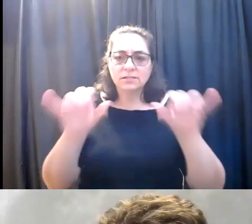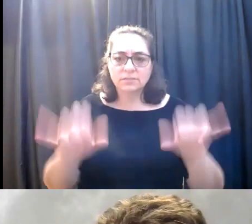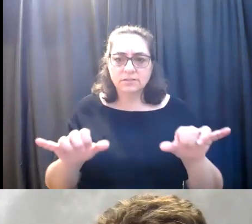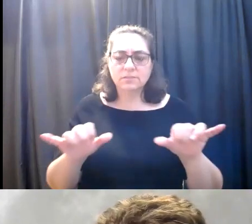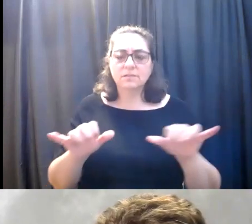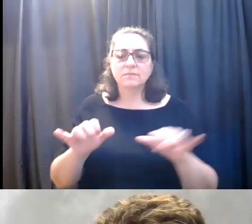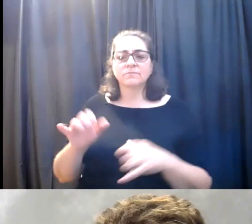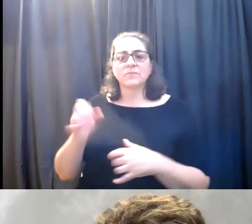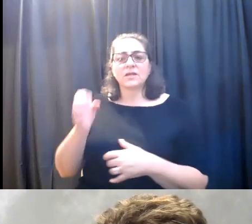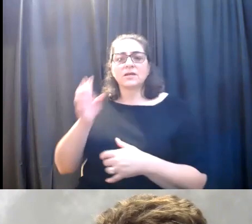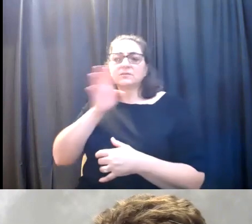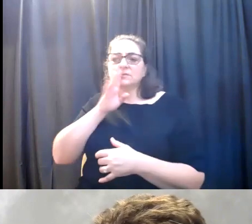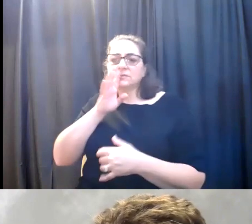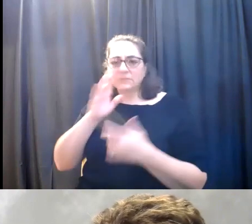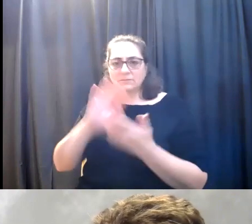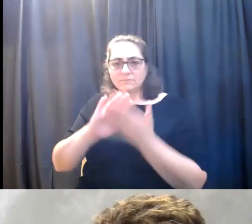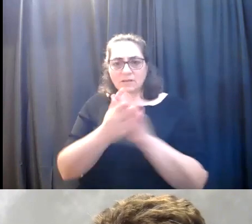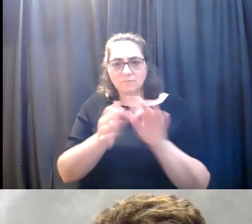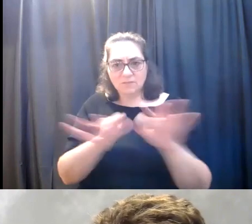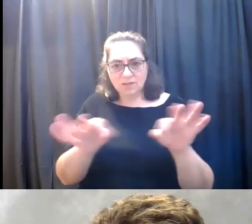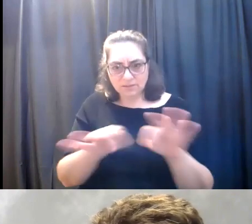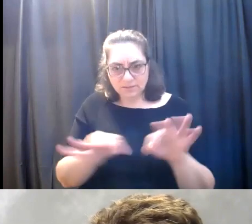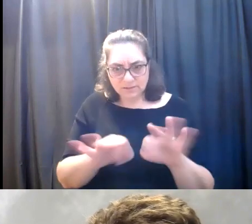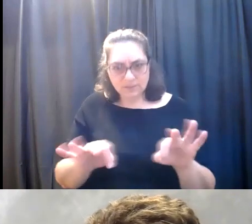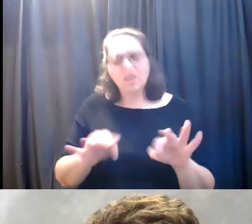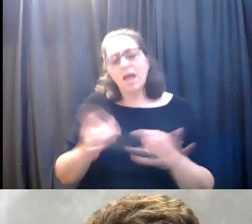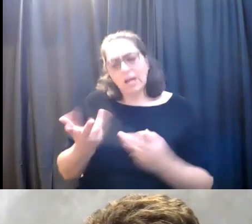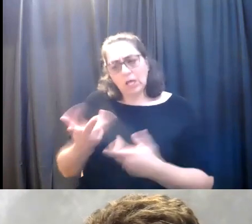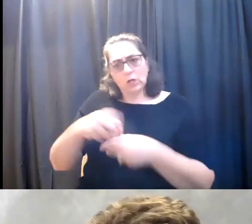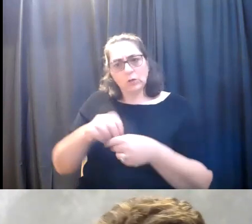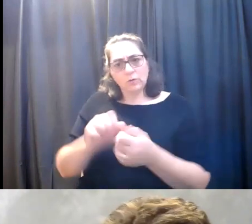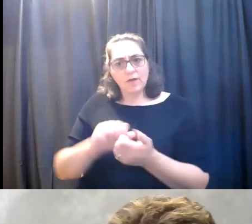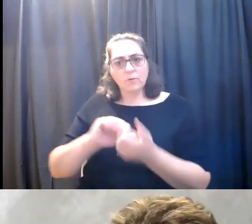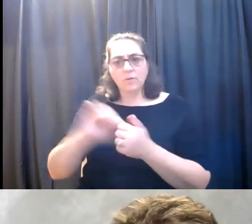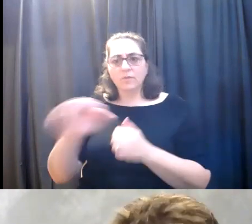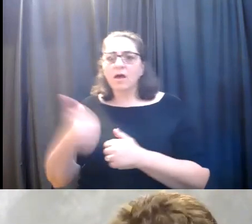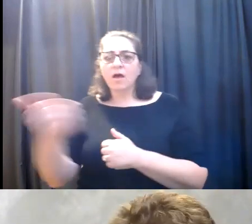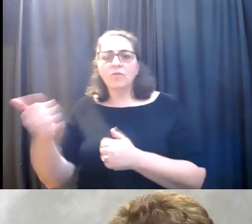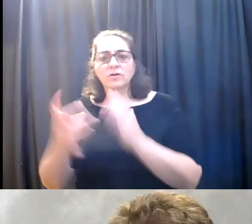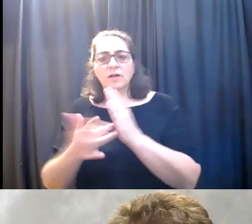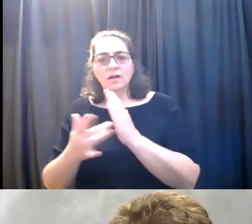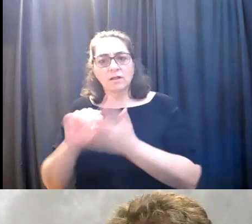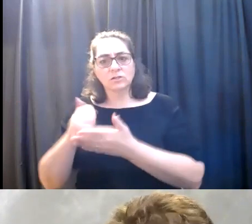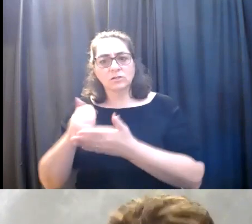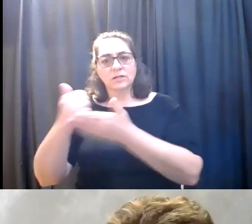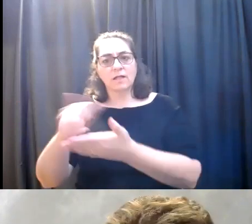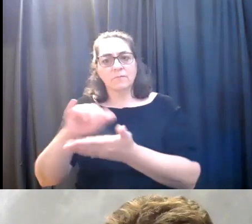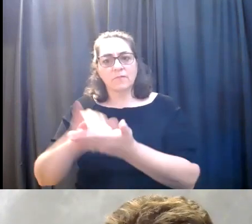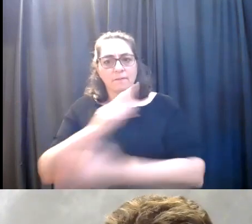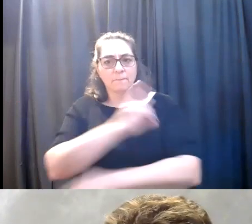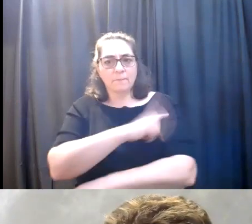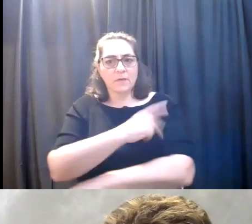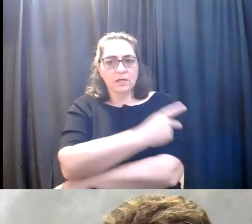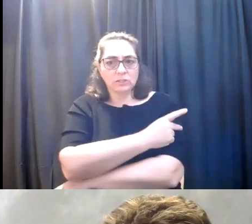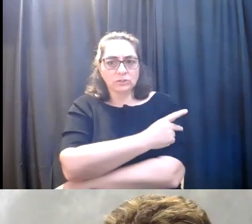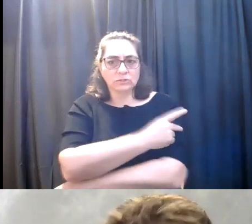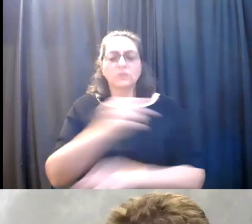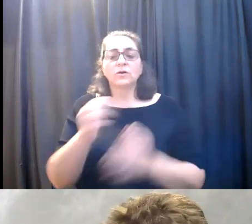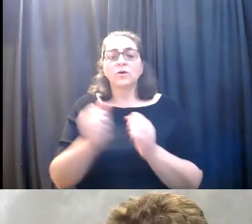so that you can get the quality of communication you need to ensure optimal heart attack. It's the